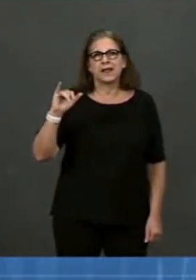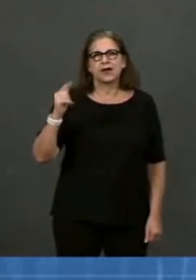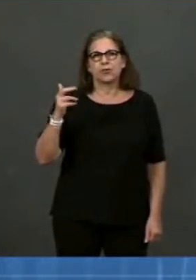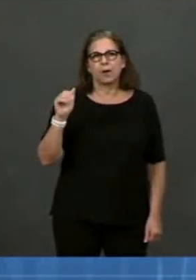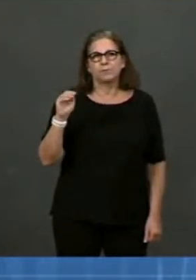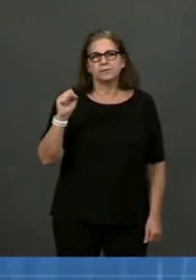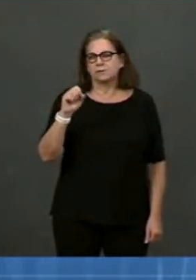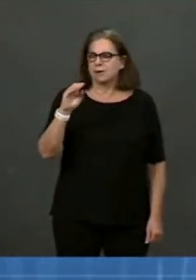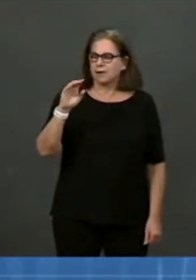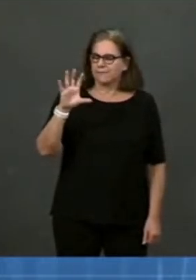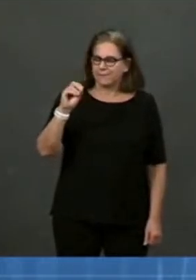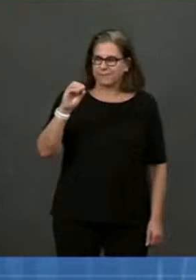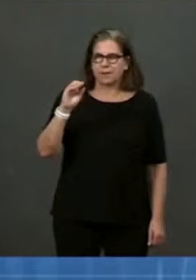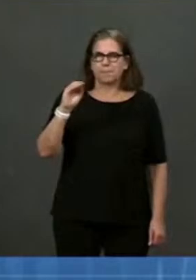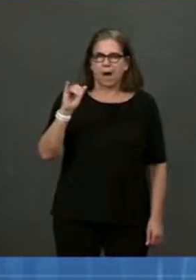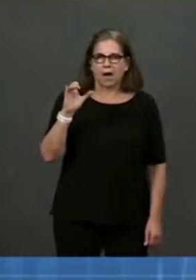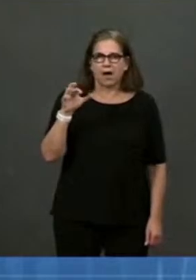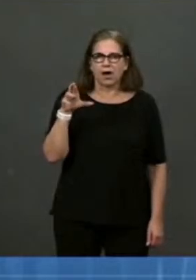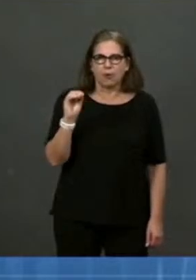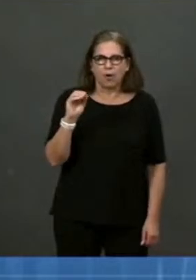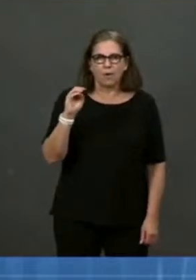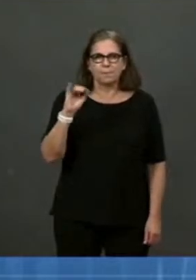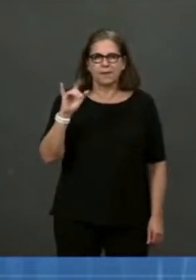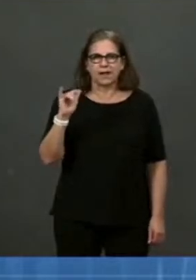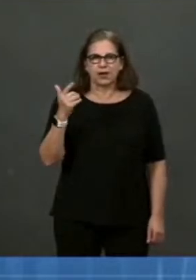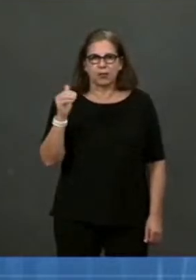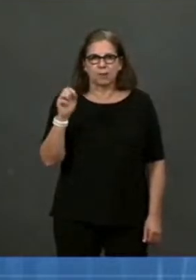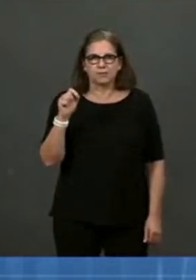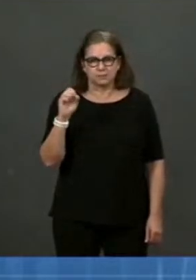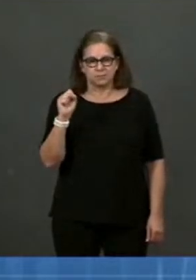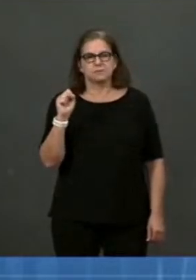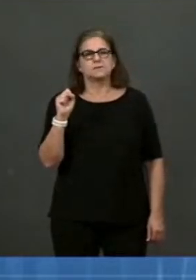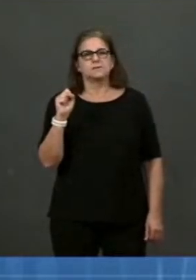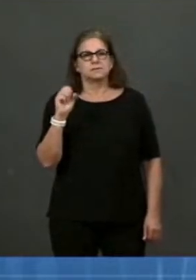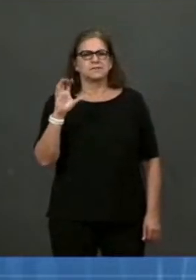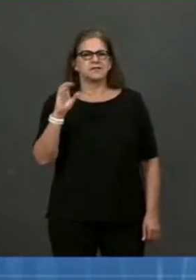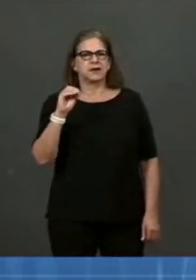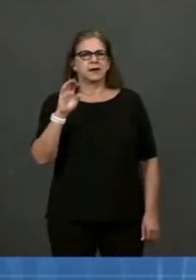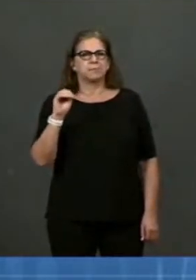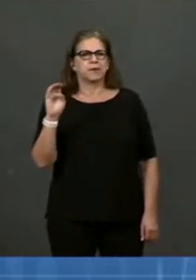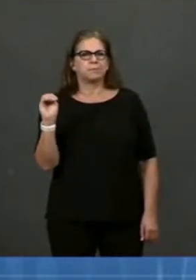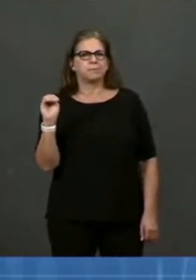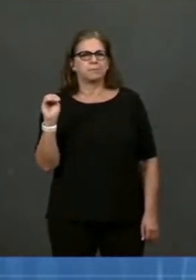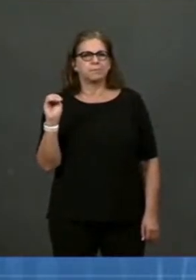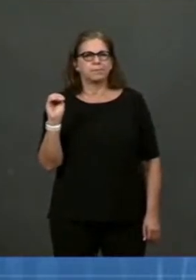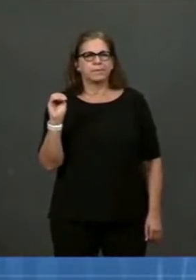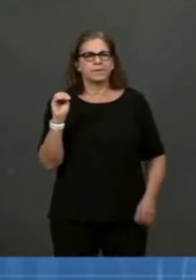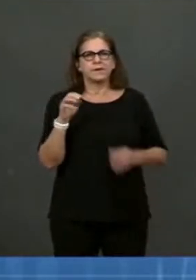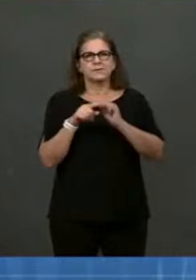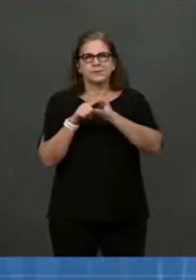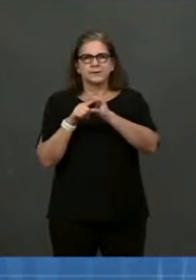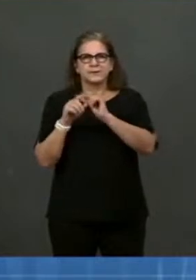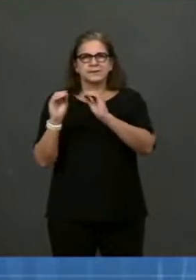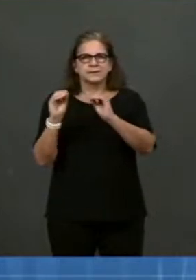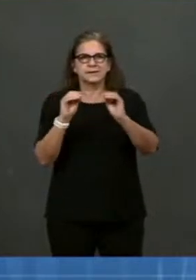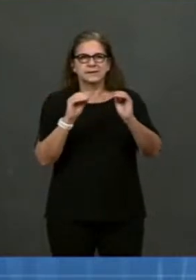ELSE IS FOR A 15 MICRO GRAM DOSE SO ALL OF OUR MODERNA BOOSTS ARE FOR 50 MICRO GRAM